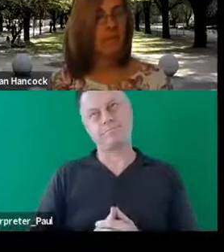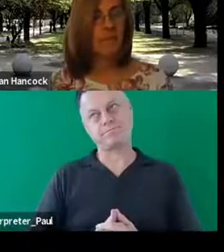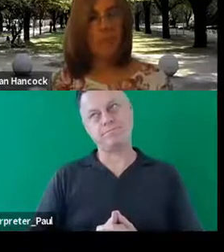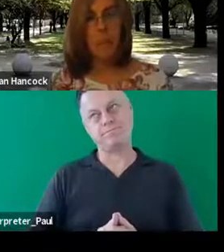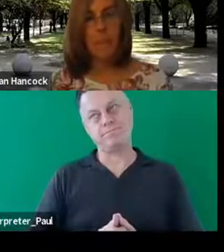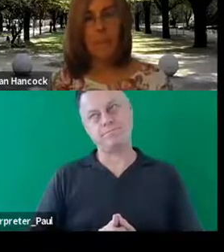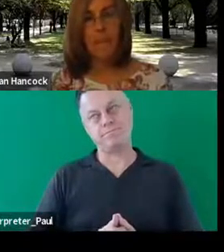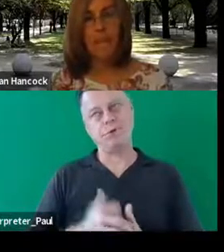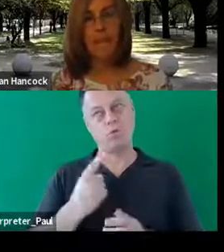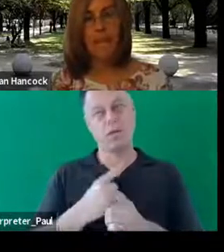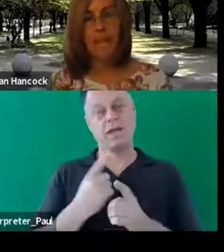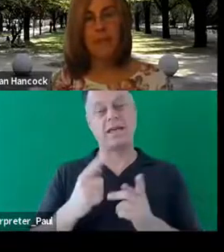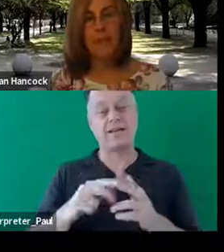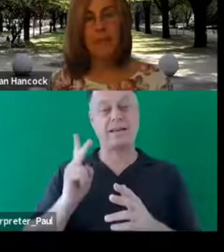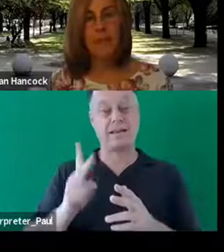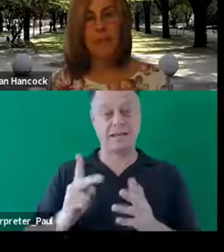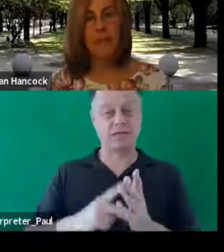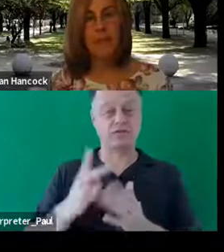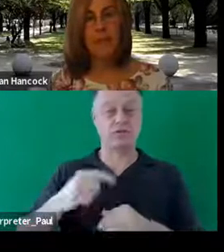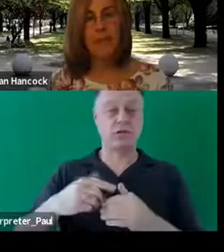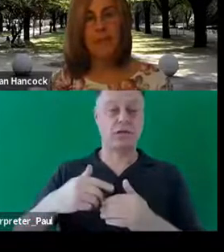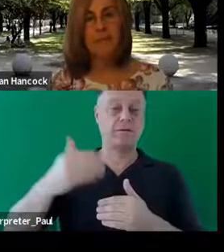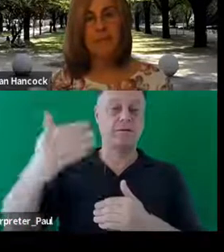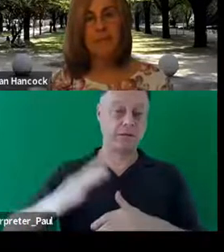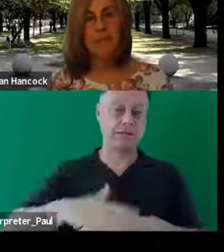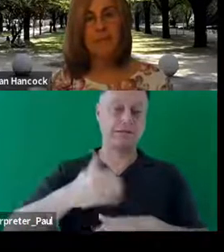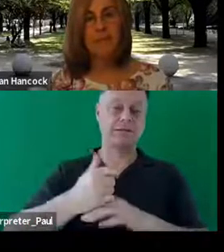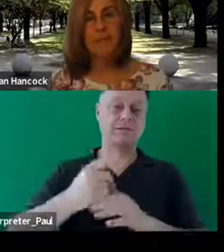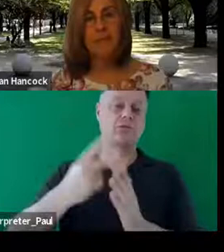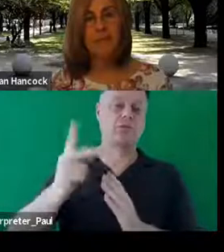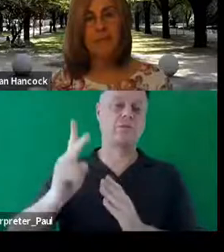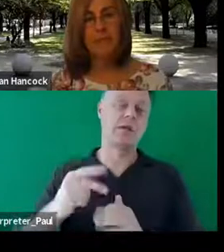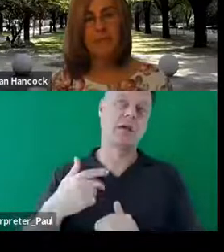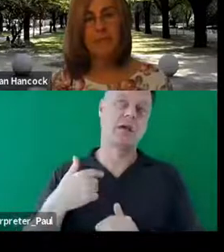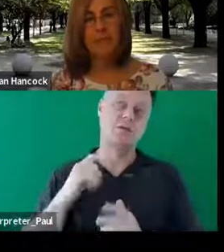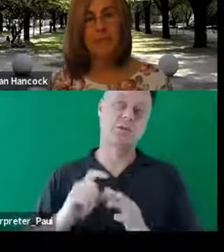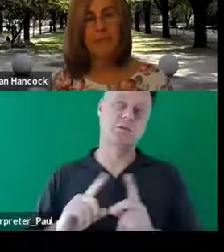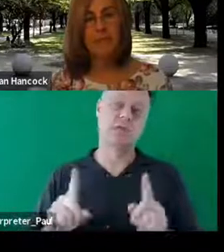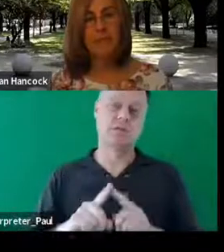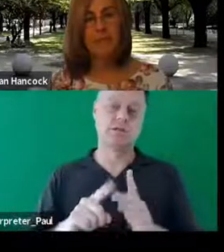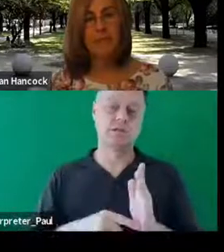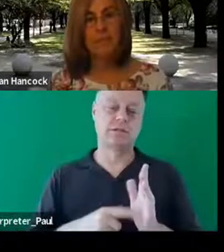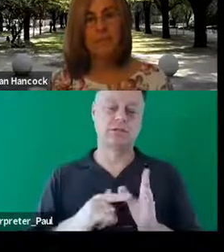we could do differently, if we could have a rerun, is just like Jasmine was saying earlier,